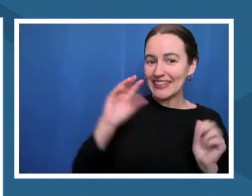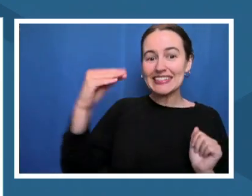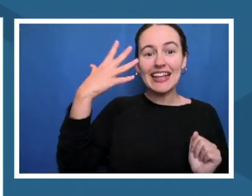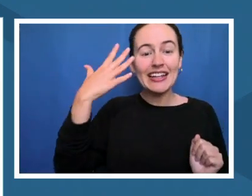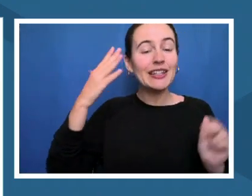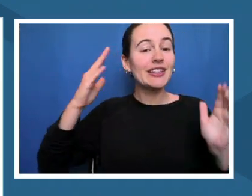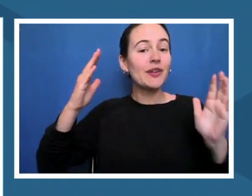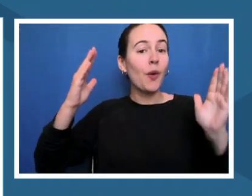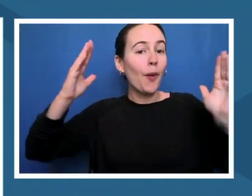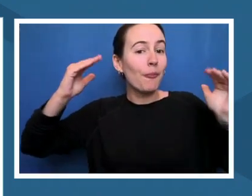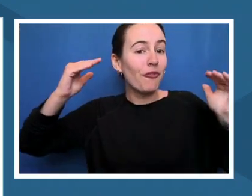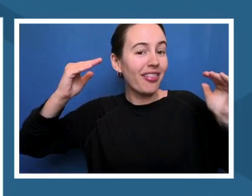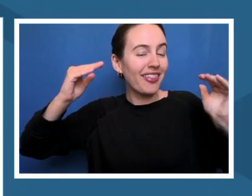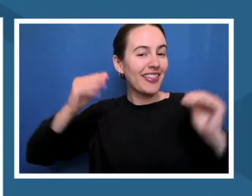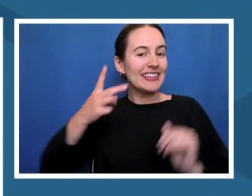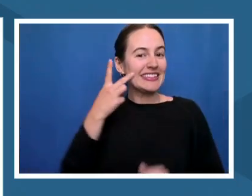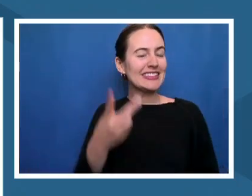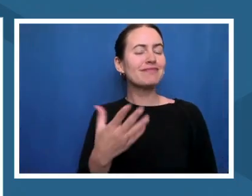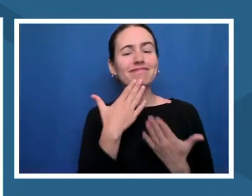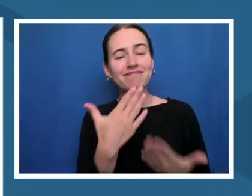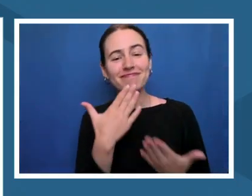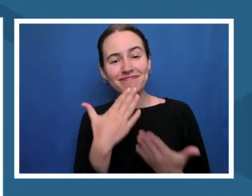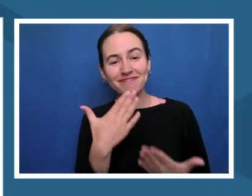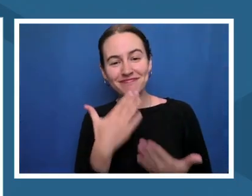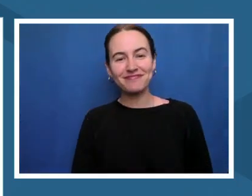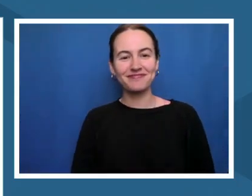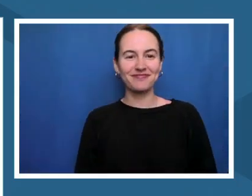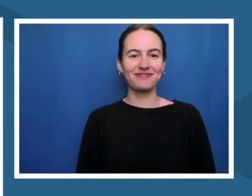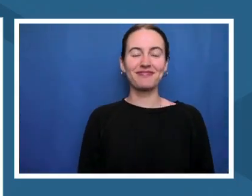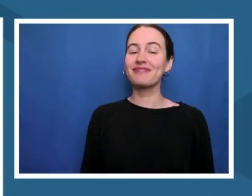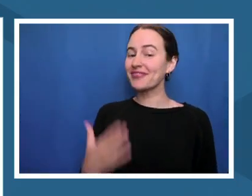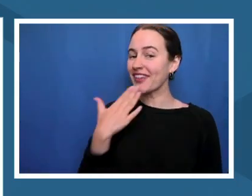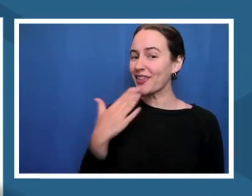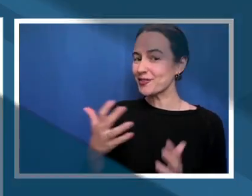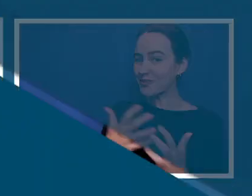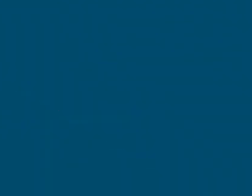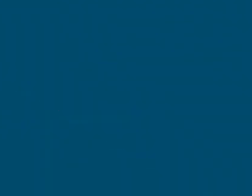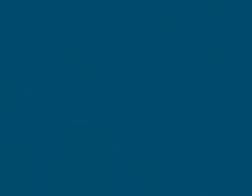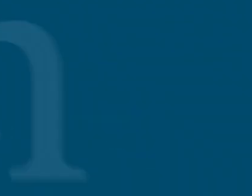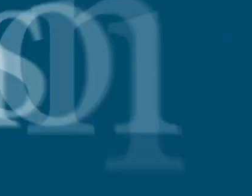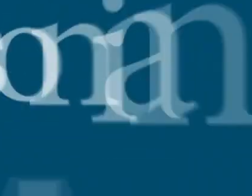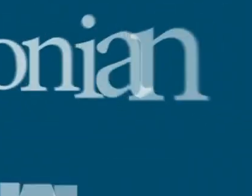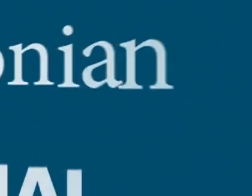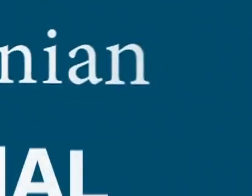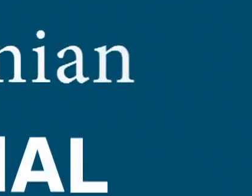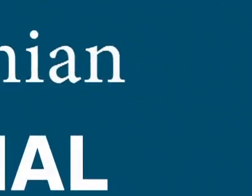that's wonderful thank you all thank you so much everyone